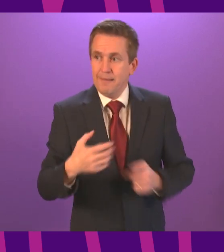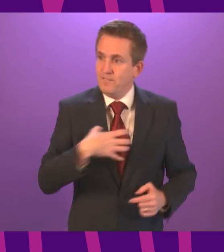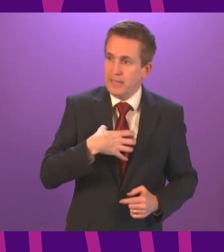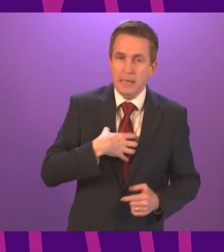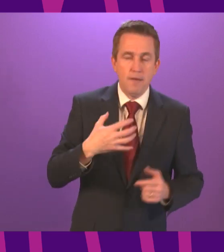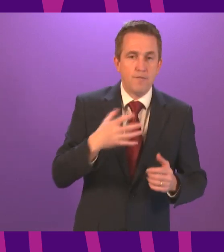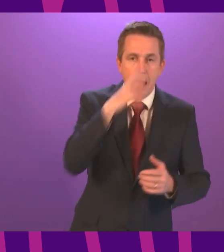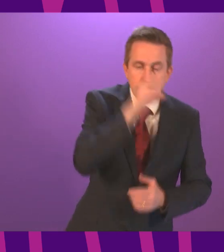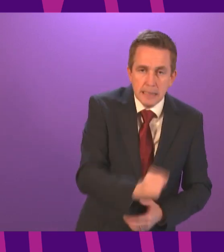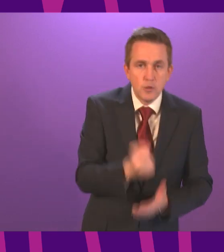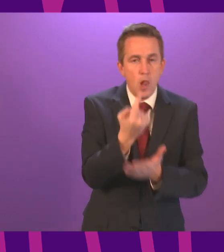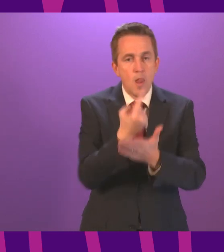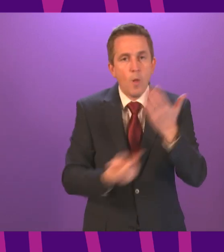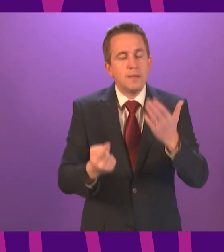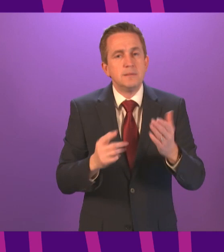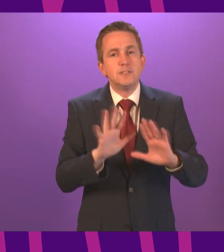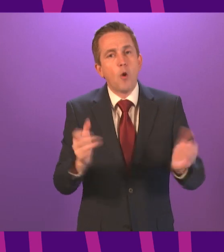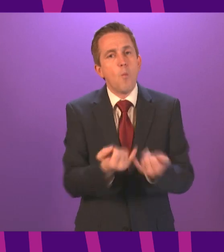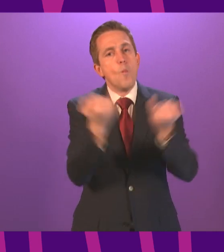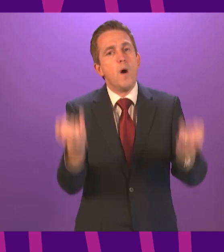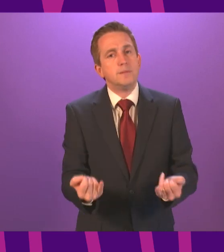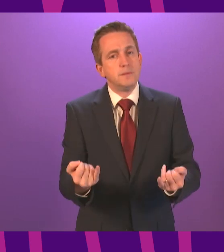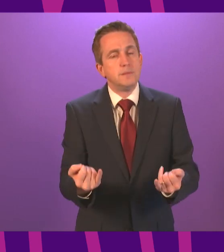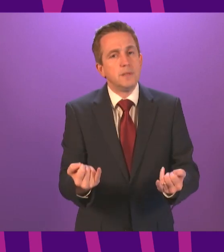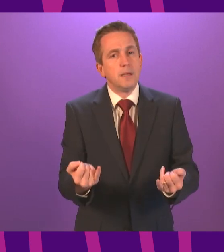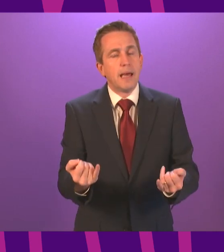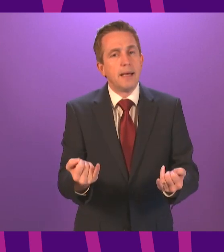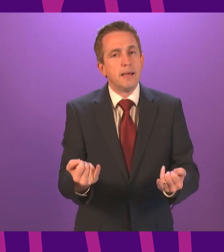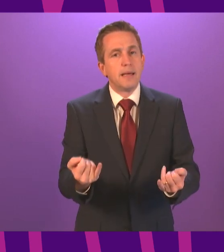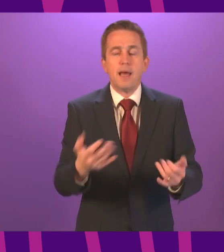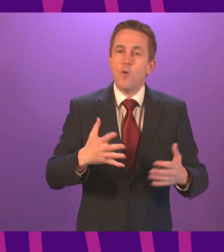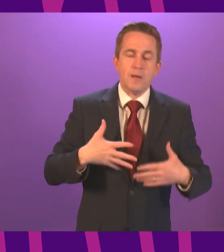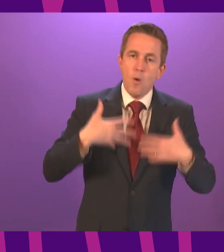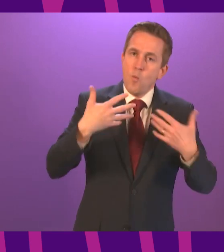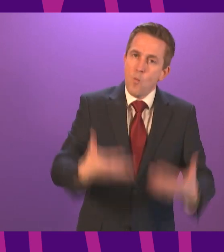compounded, such that a more predictable, terrible and tragic toll of self-harm, in